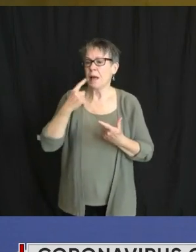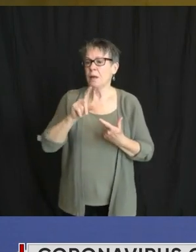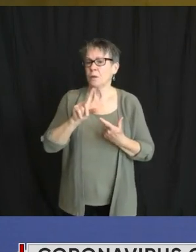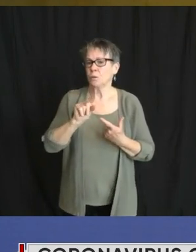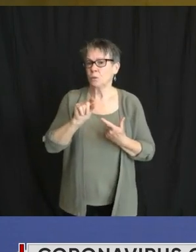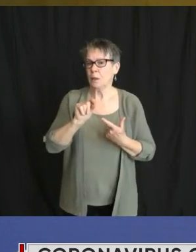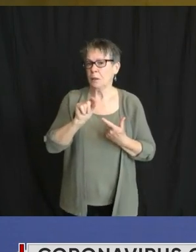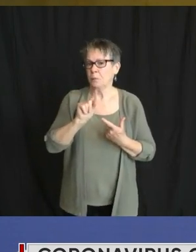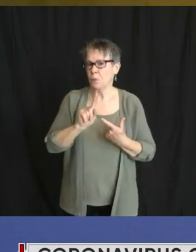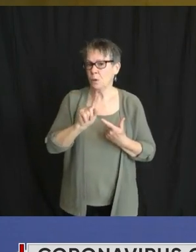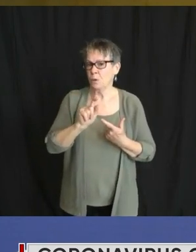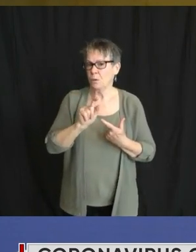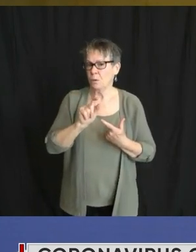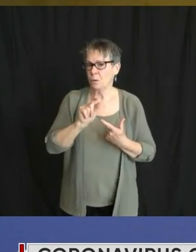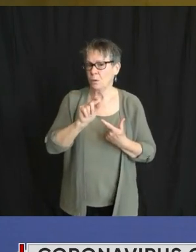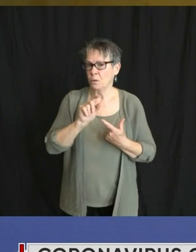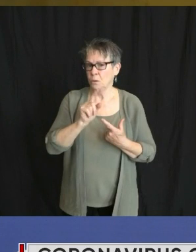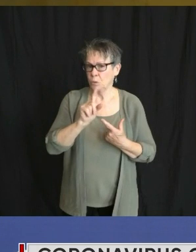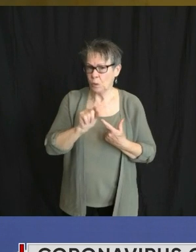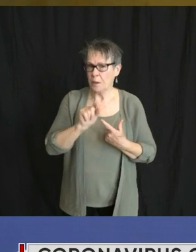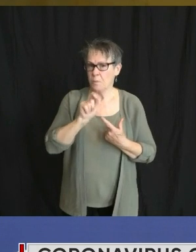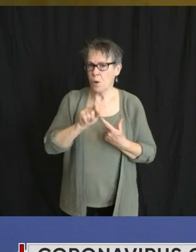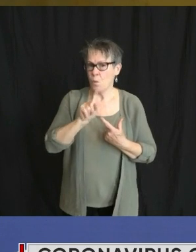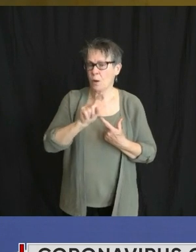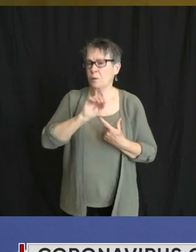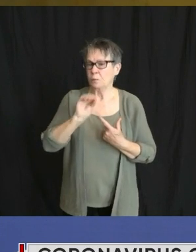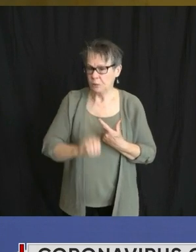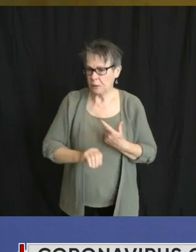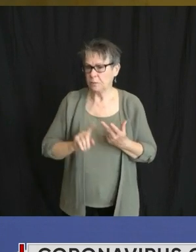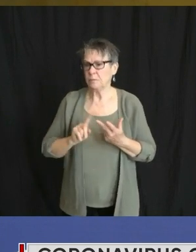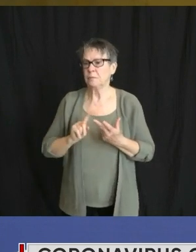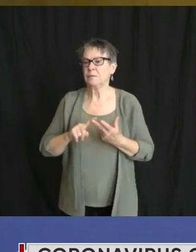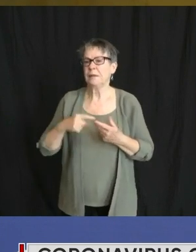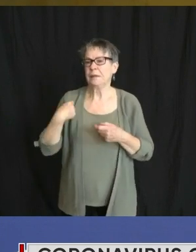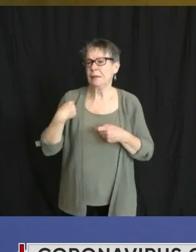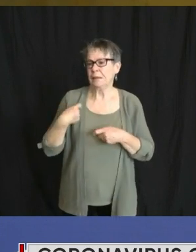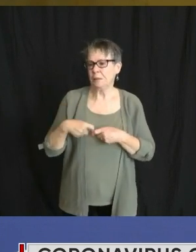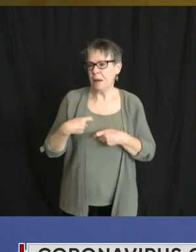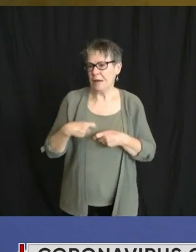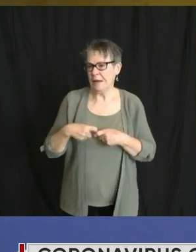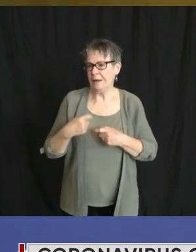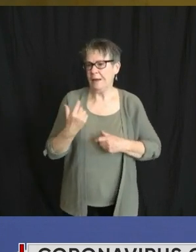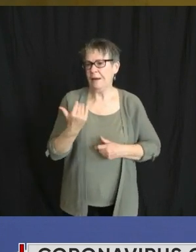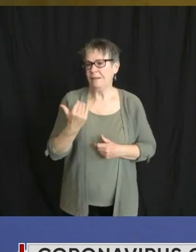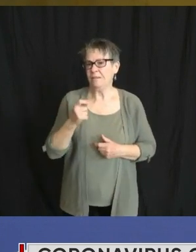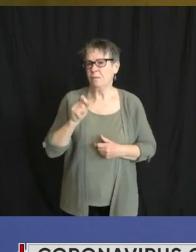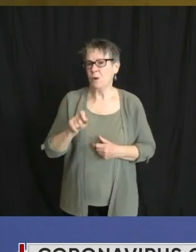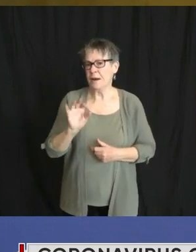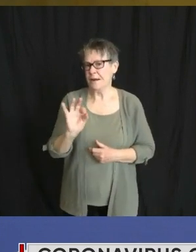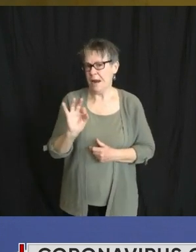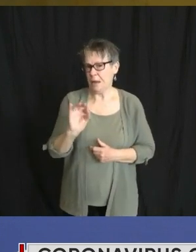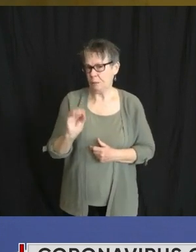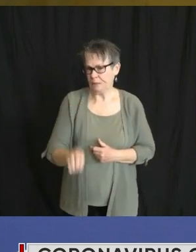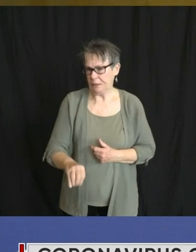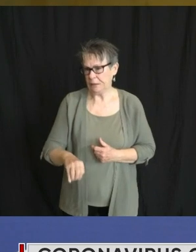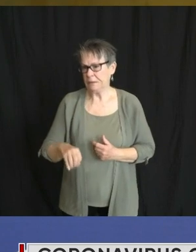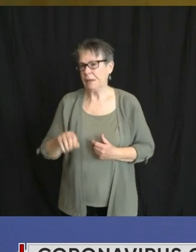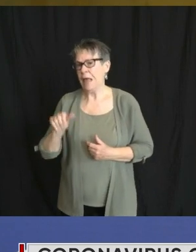BLACK, 20.1%.